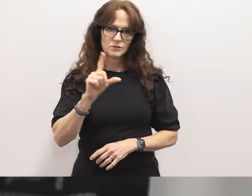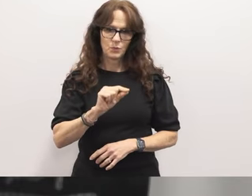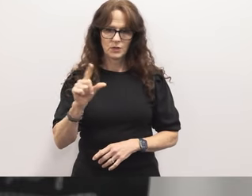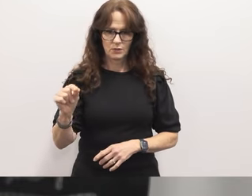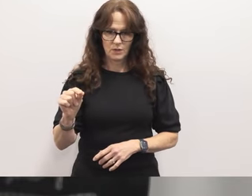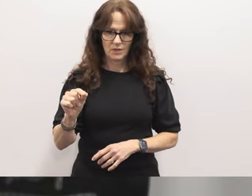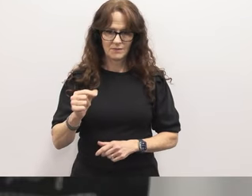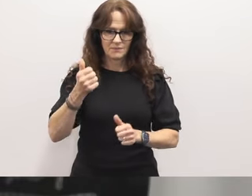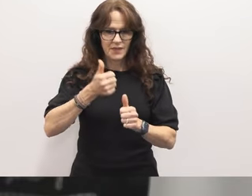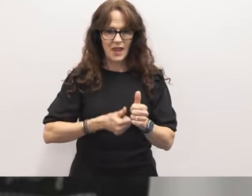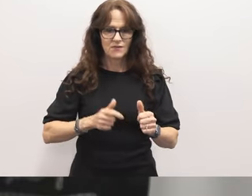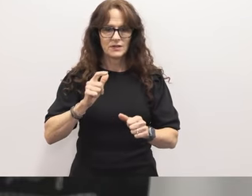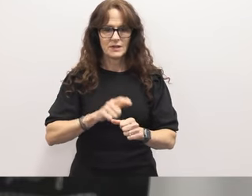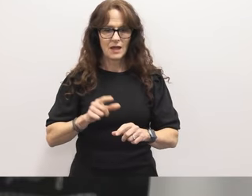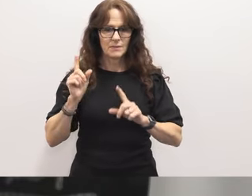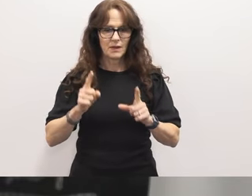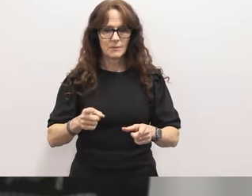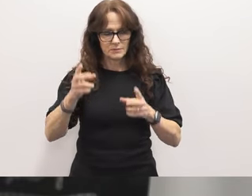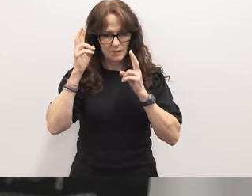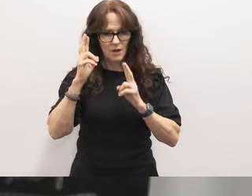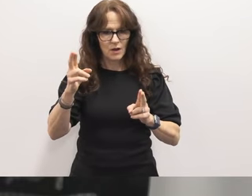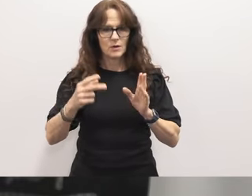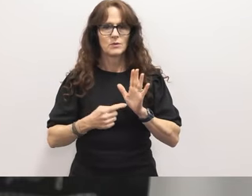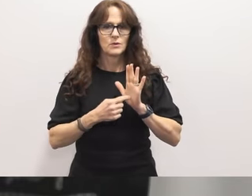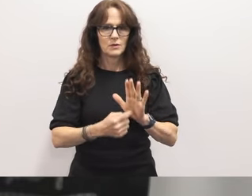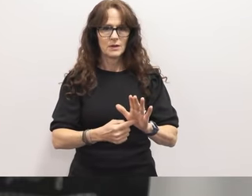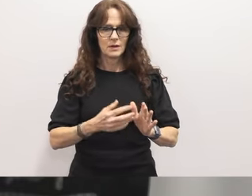it's been an honor to be here to represent my Lincoln community.